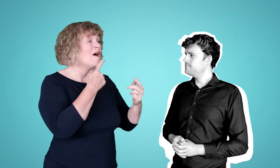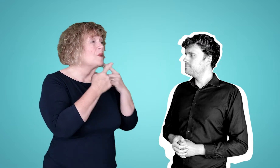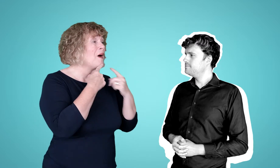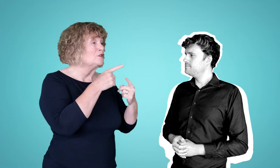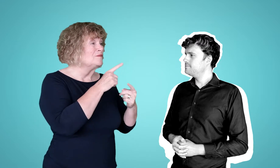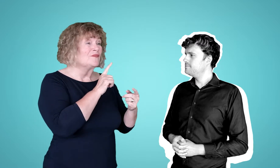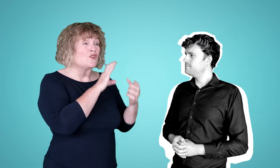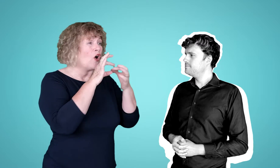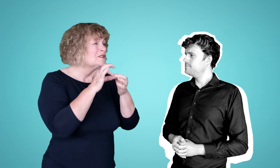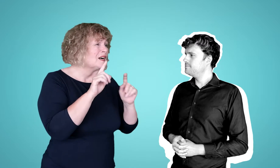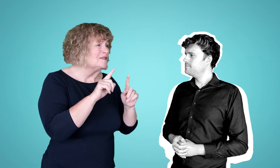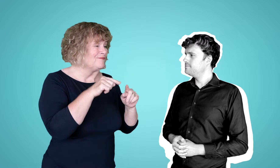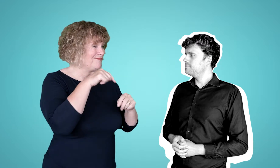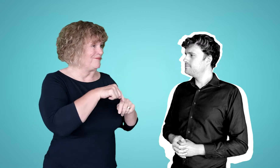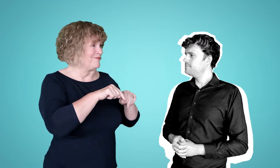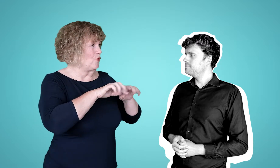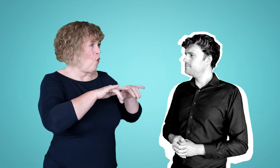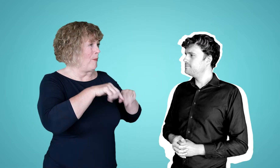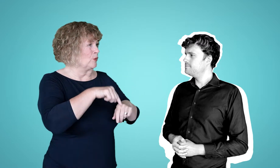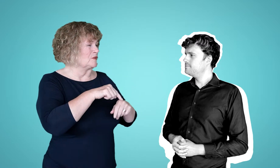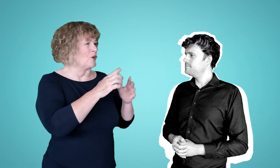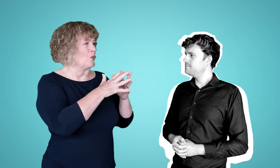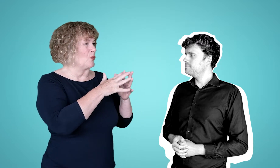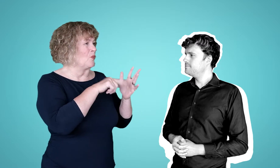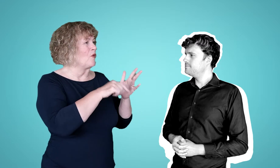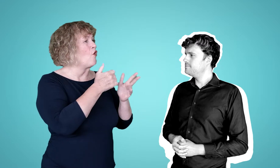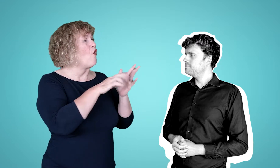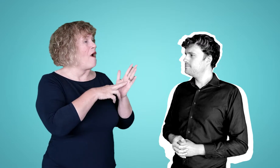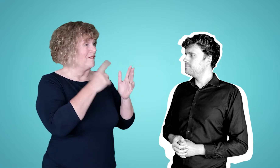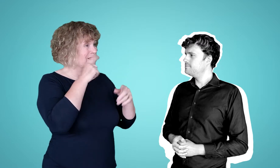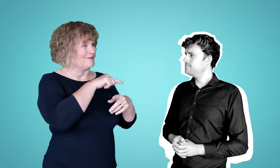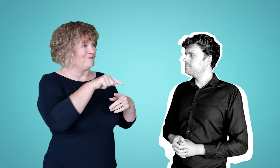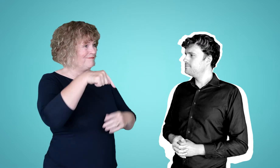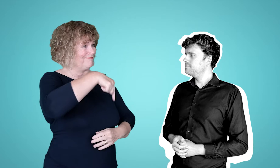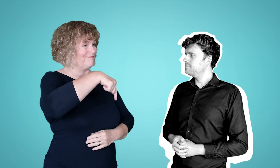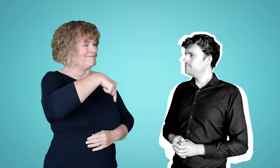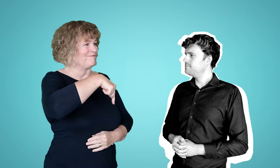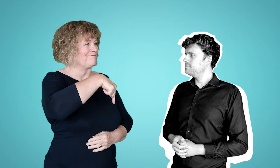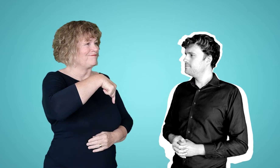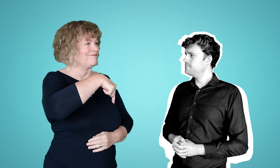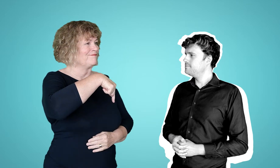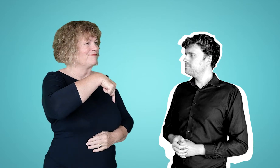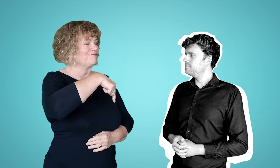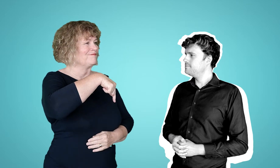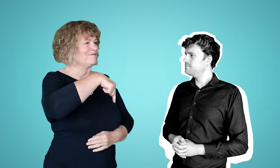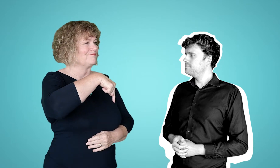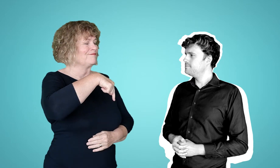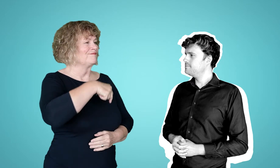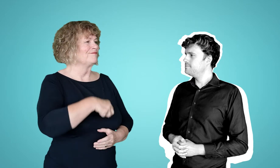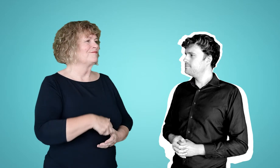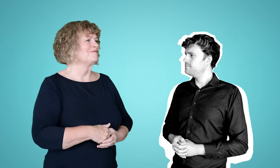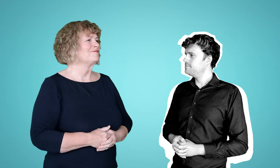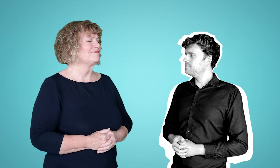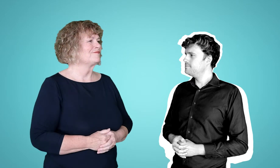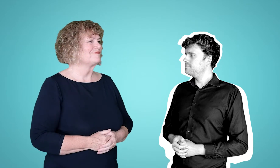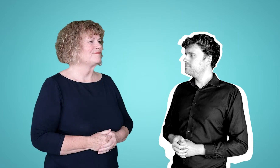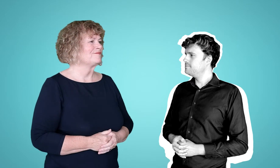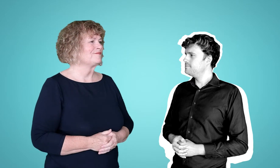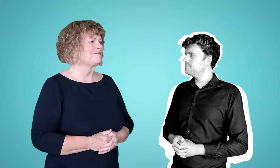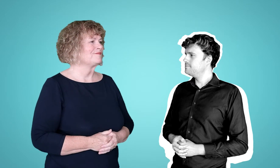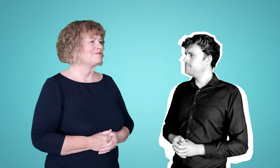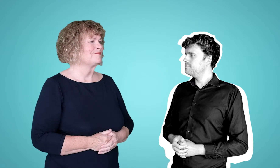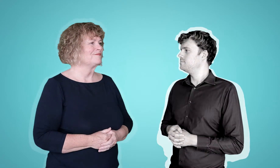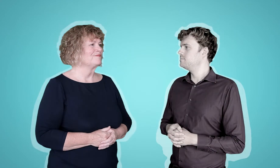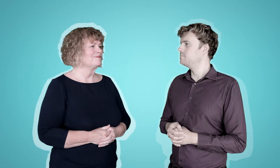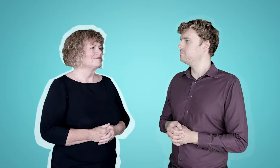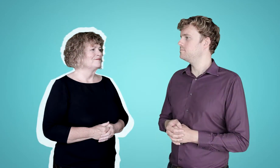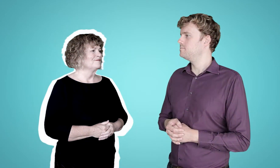at www.gov.uk/carers-allowance-unit.